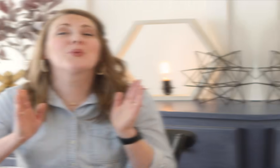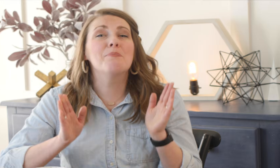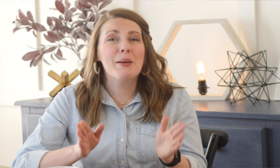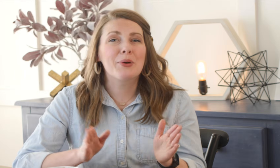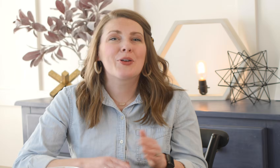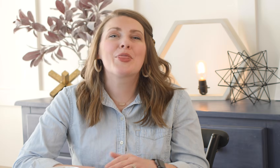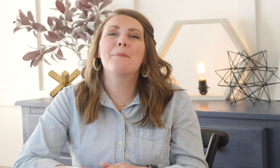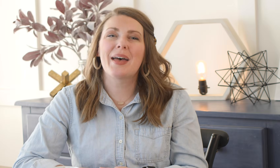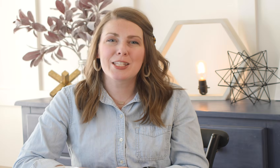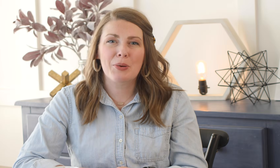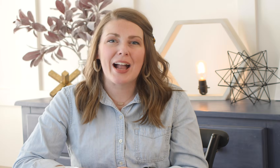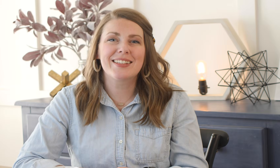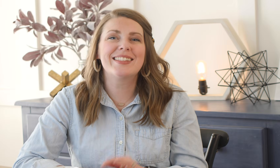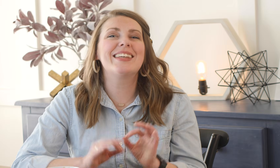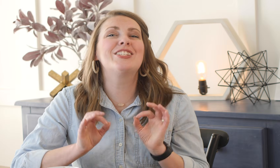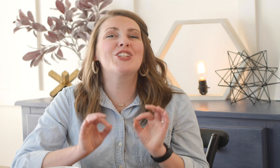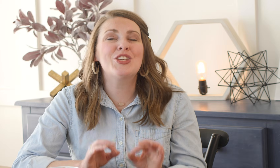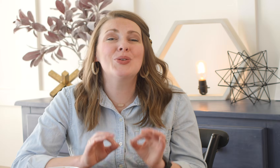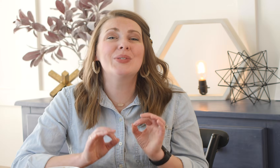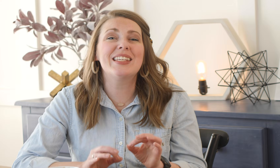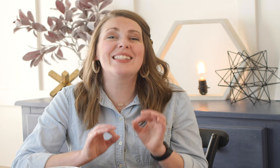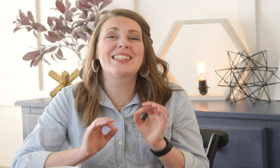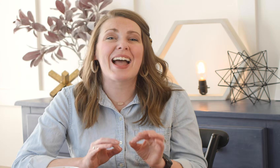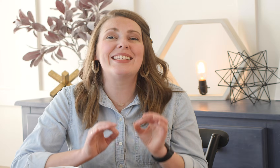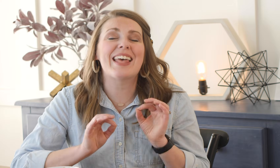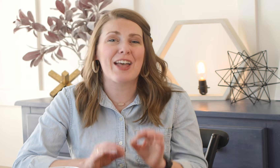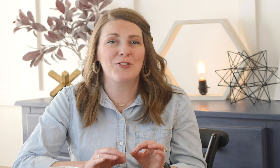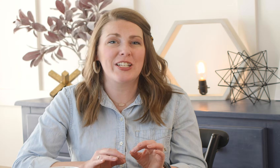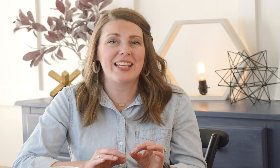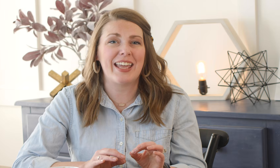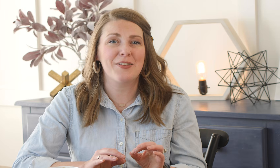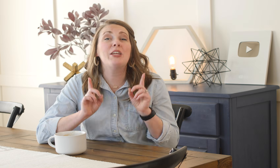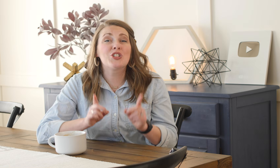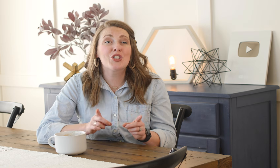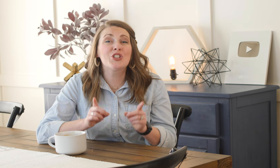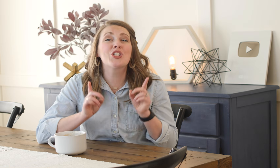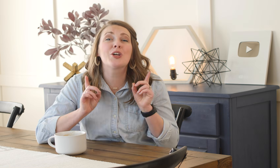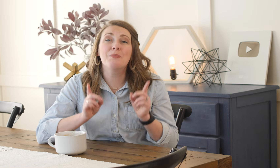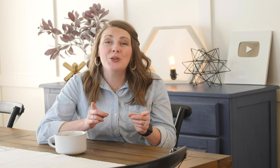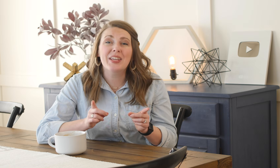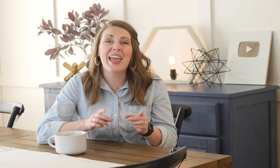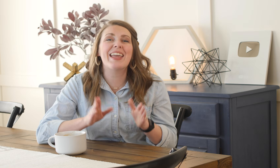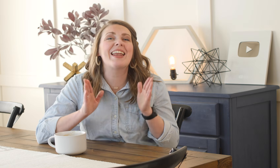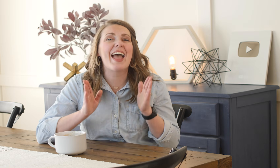Remember the best practice is to use these signs every day. Be sure to communicate and